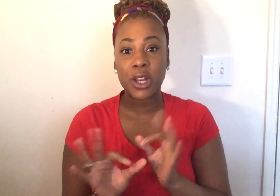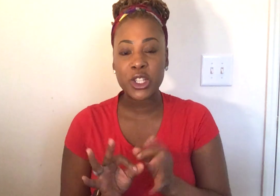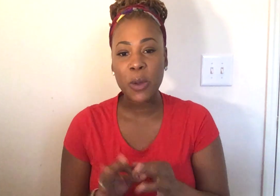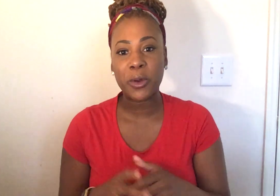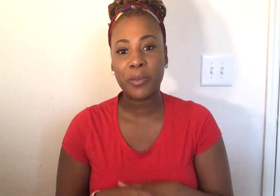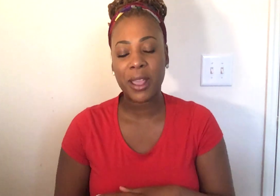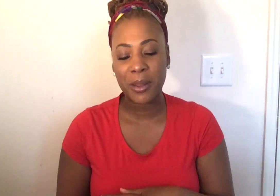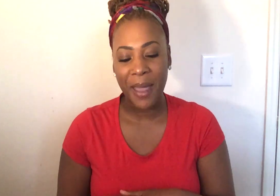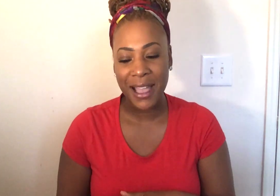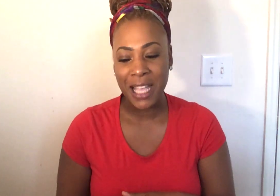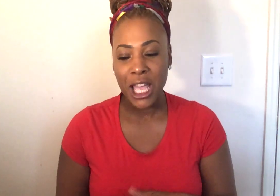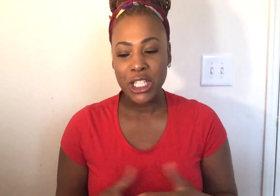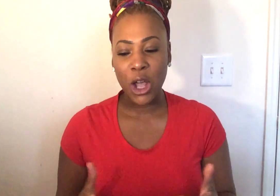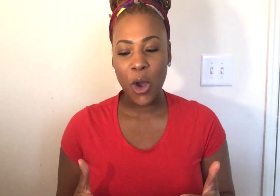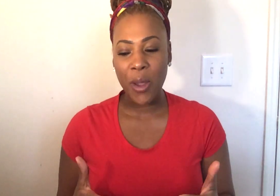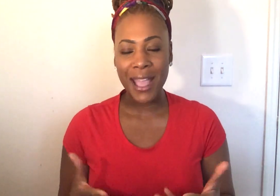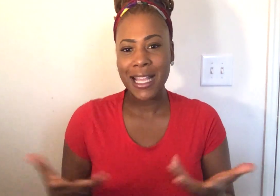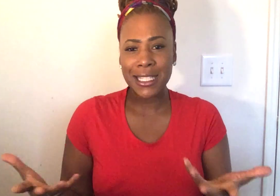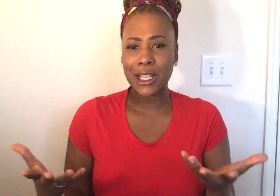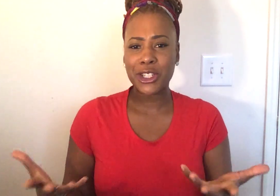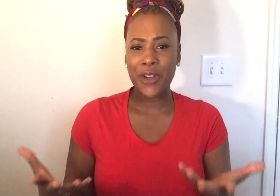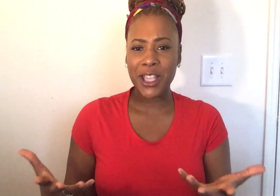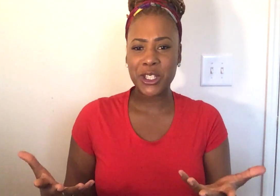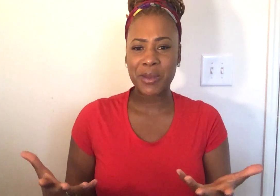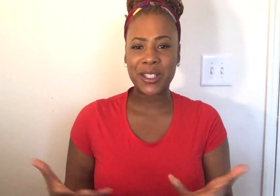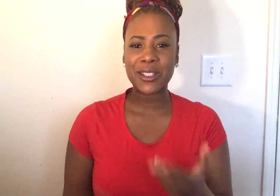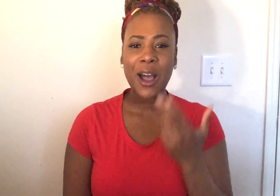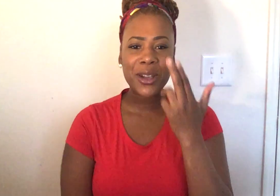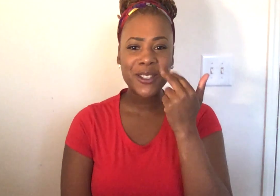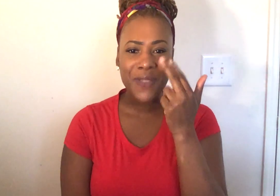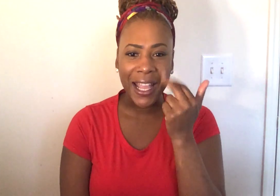interpreter in the past so it doesn't look strange to me so it's always funny